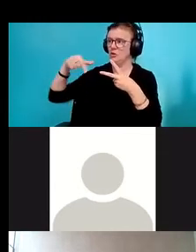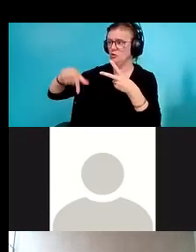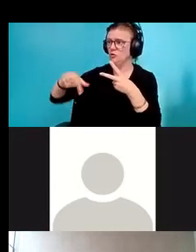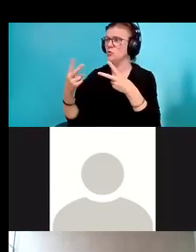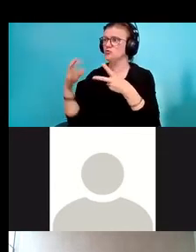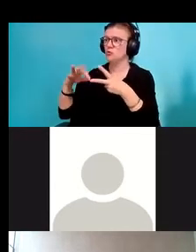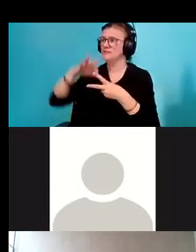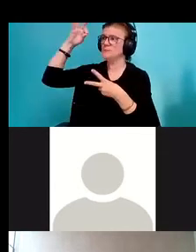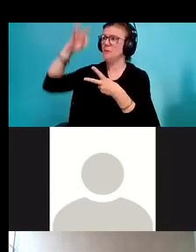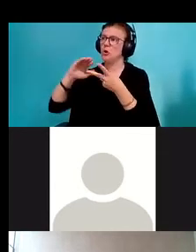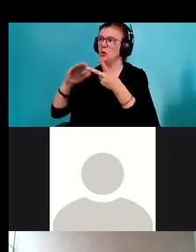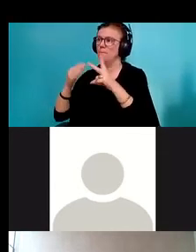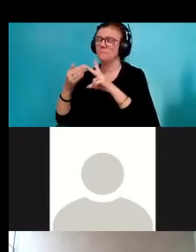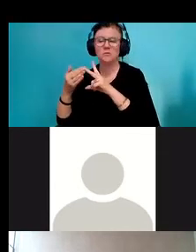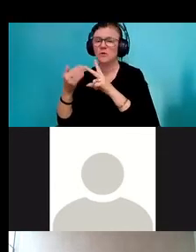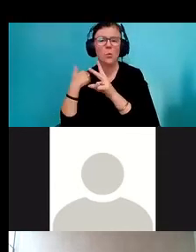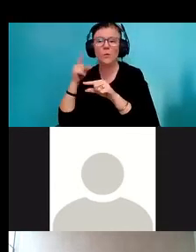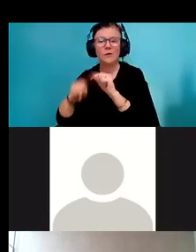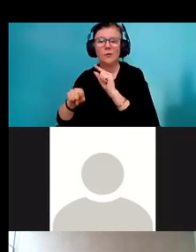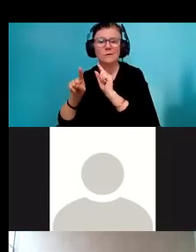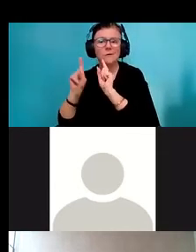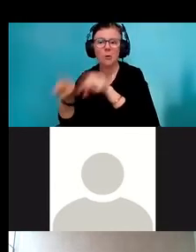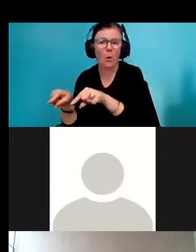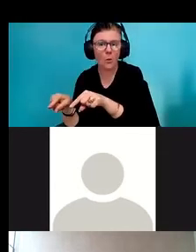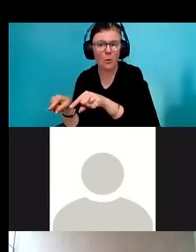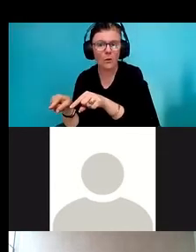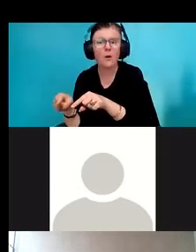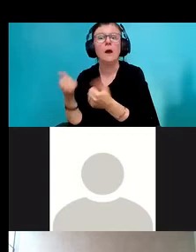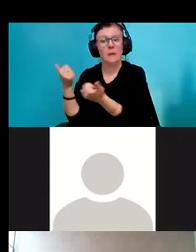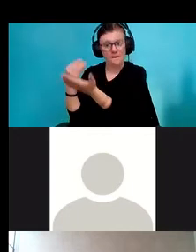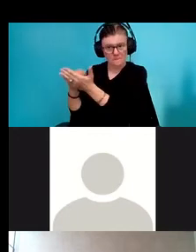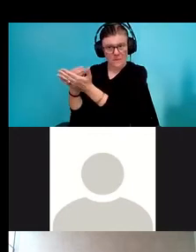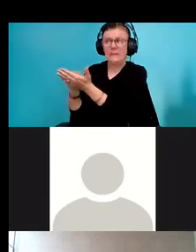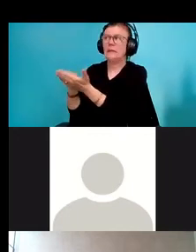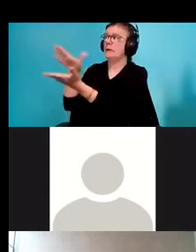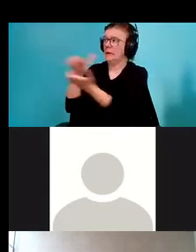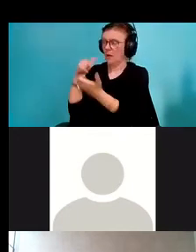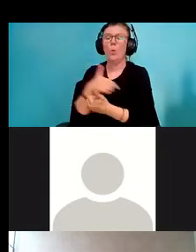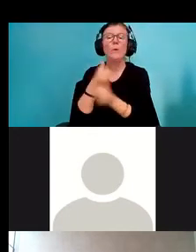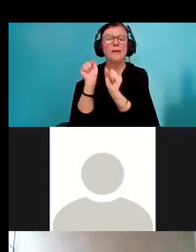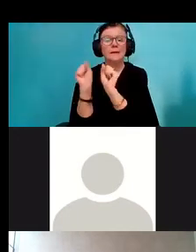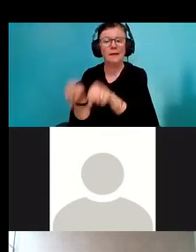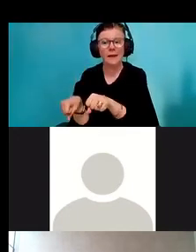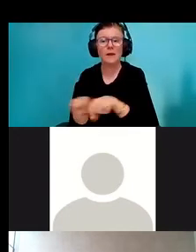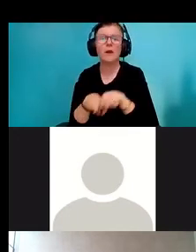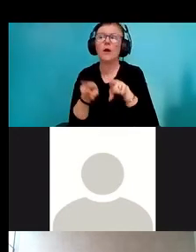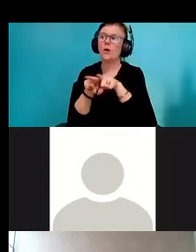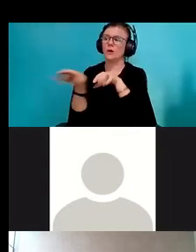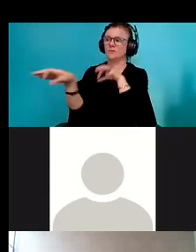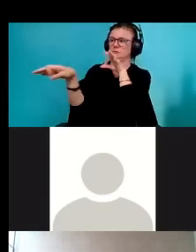We could not provide regional trainings that offer a viable and meaningful method for tribal community